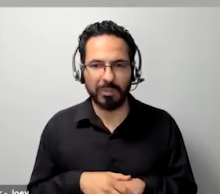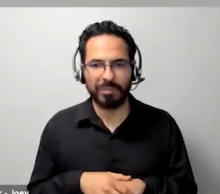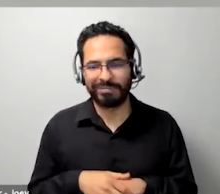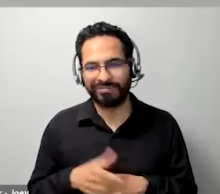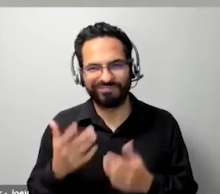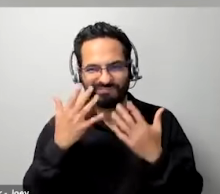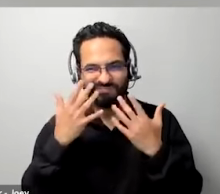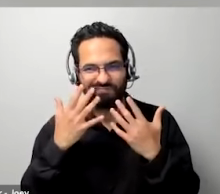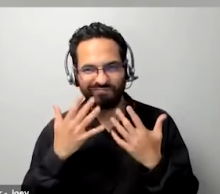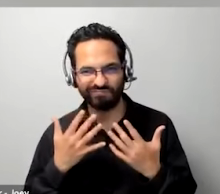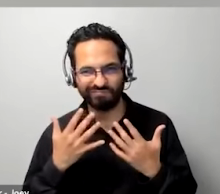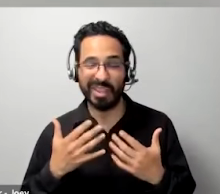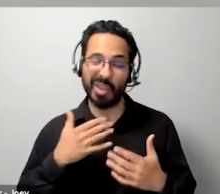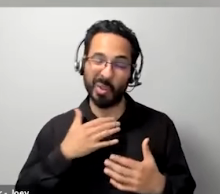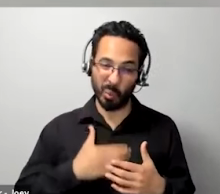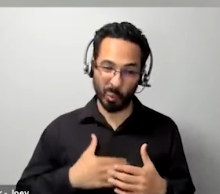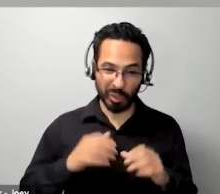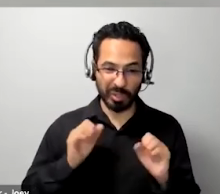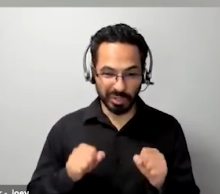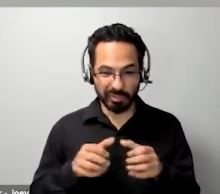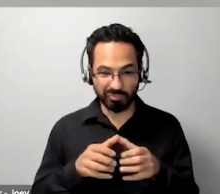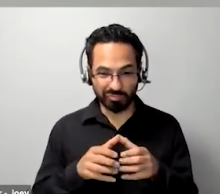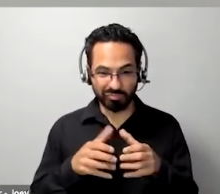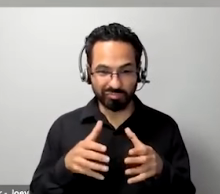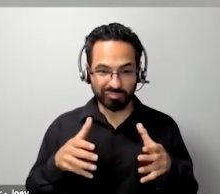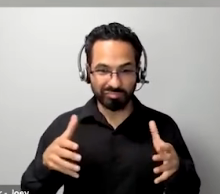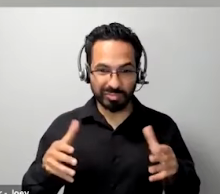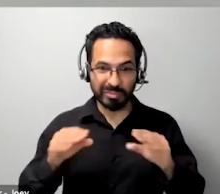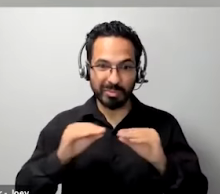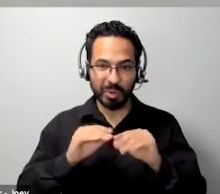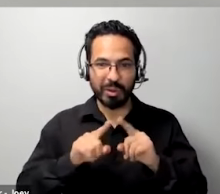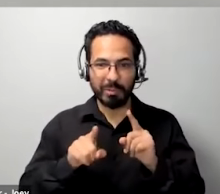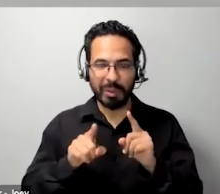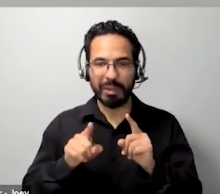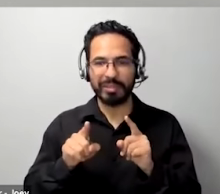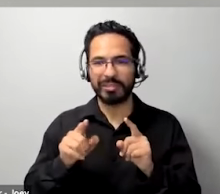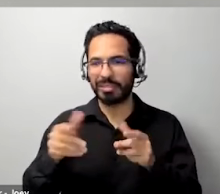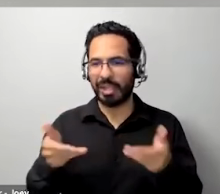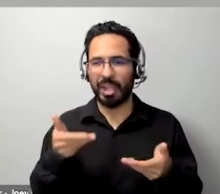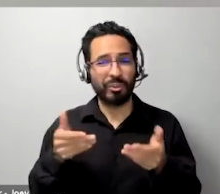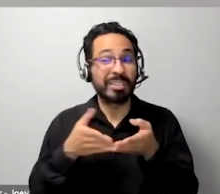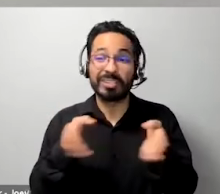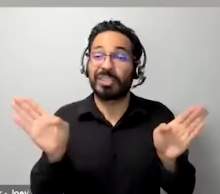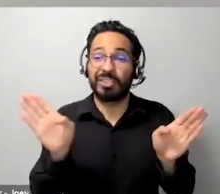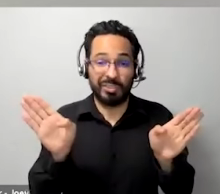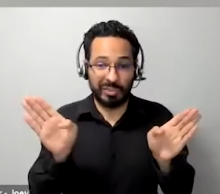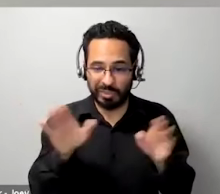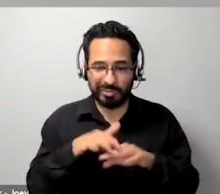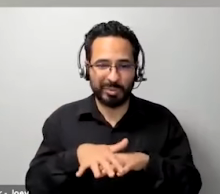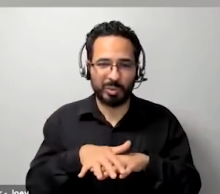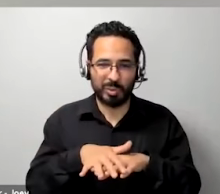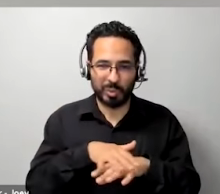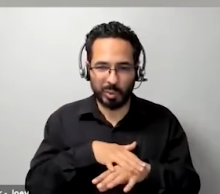I wish that we could be growing and growing further, but the hiring just overall has been slower, and I think that probably is contributing.